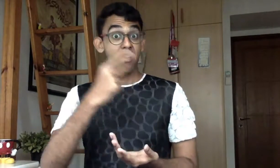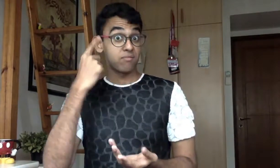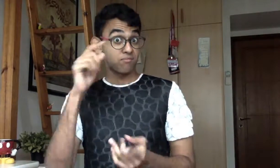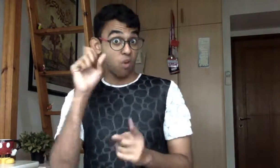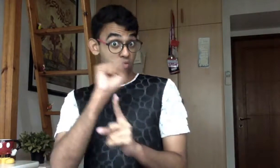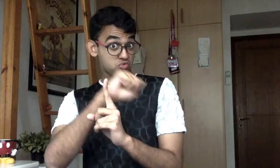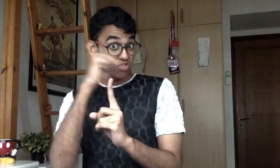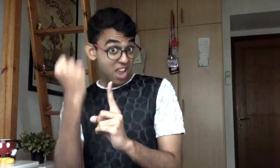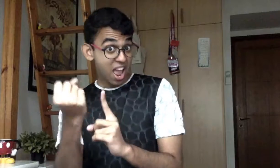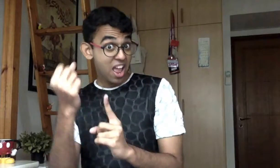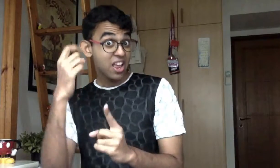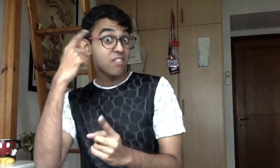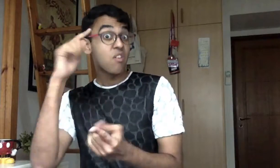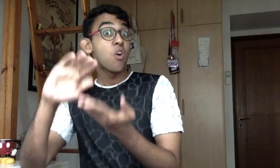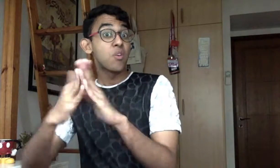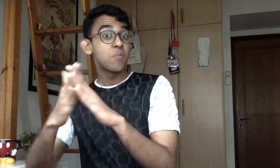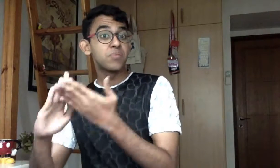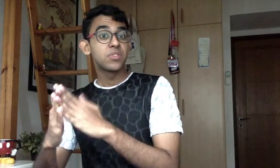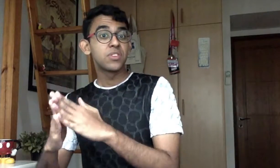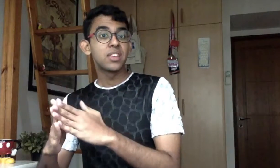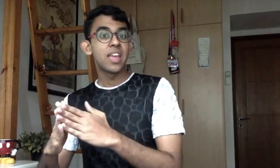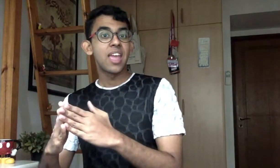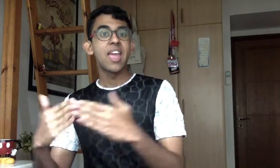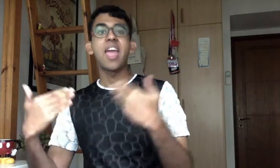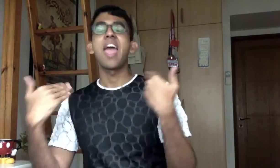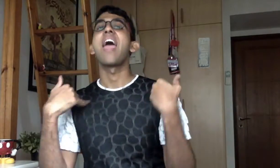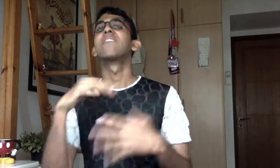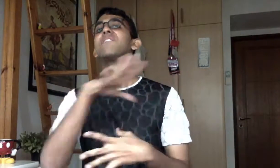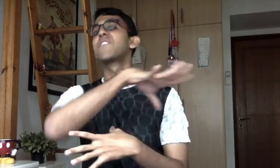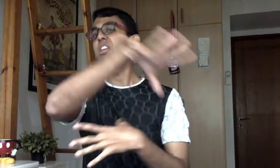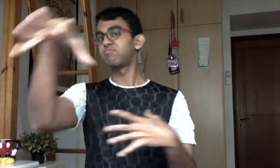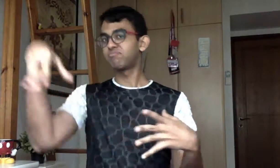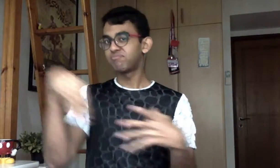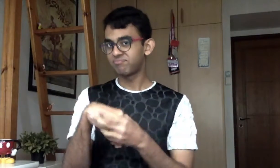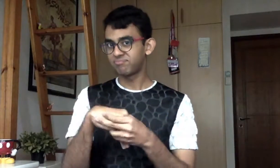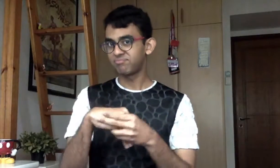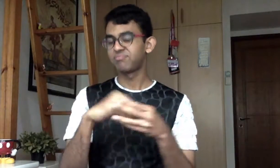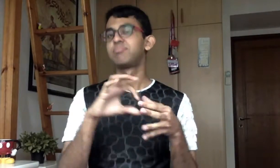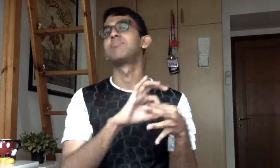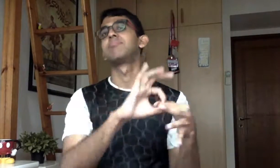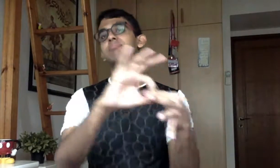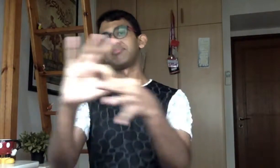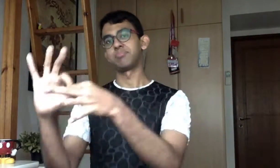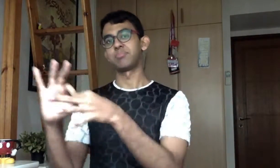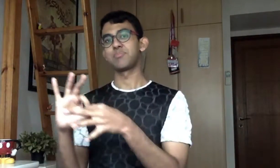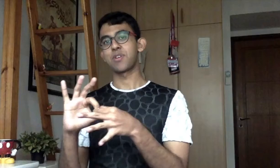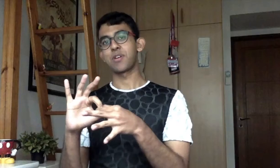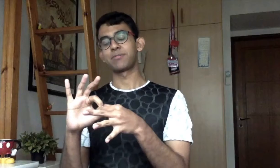And for society and the community, we can build inclusivity and cohesion.